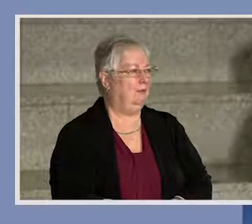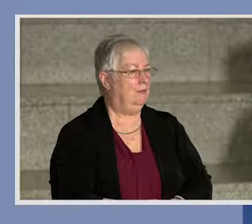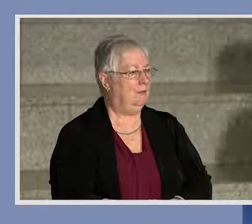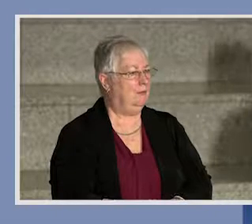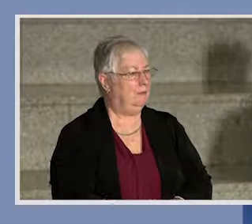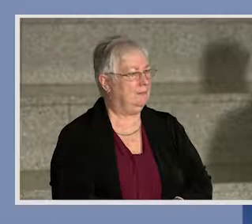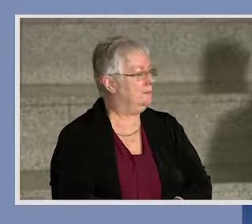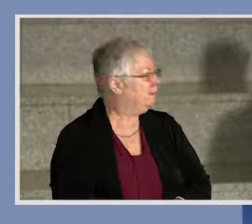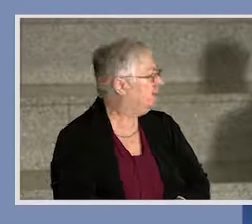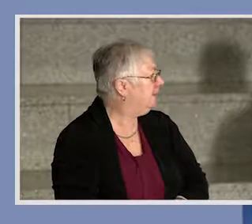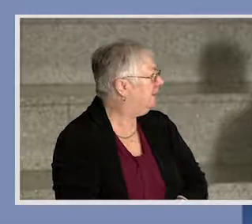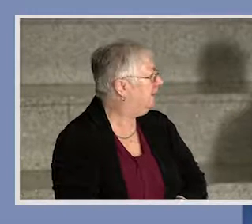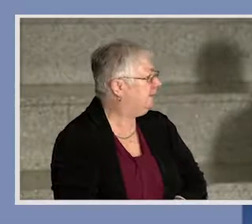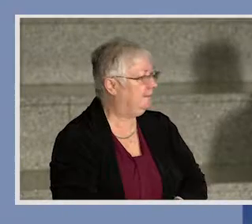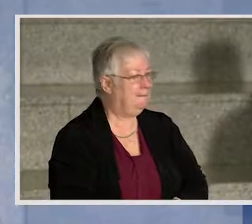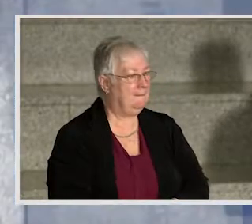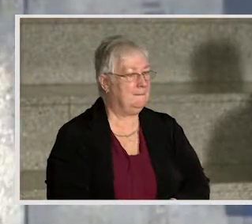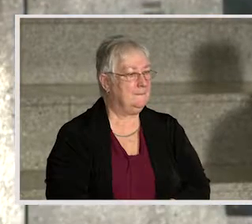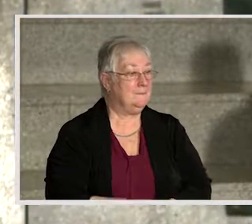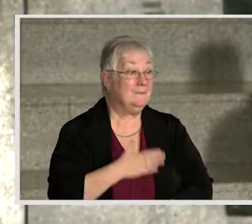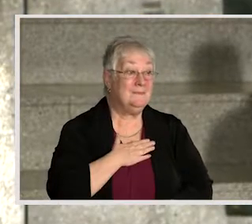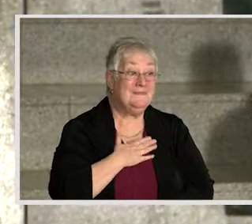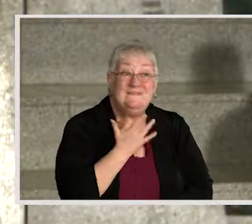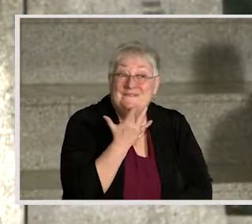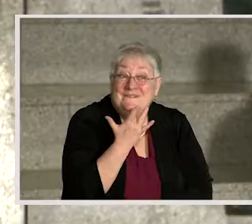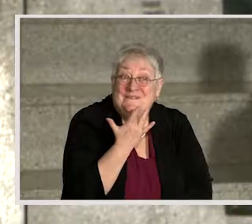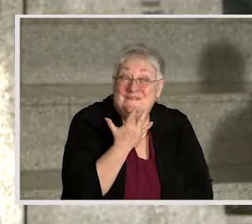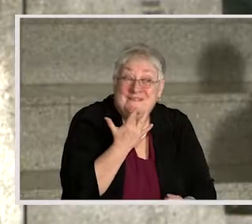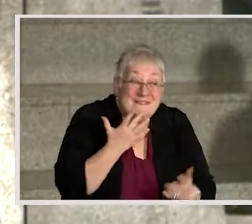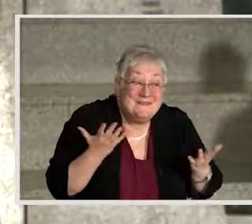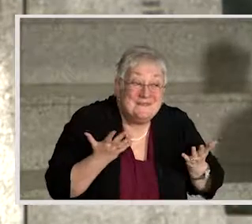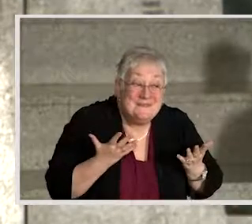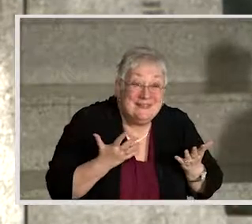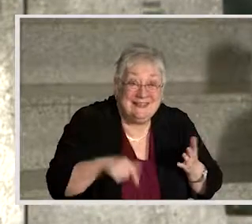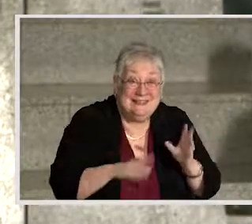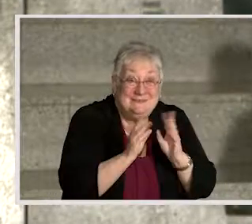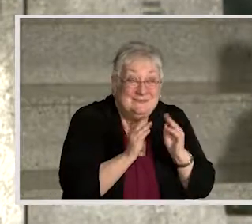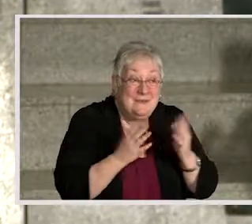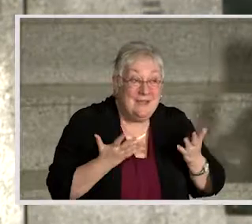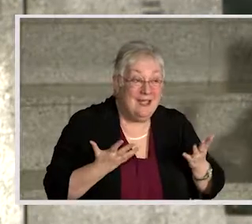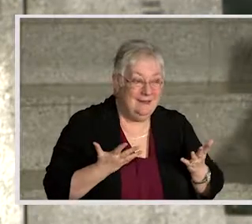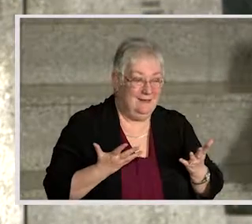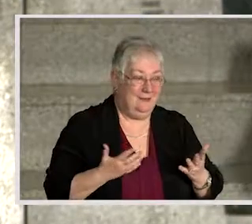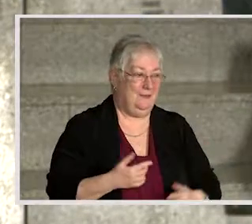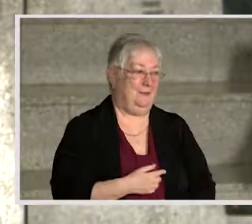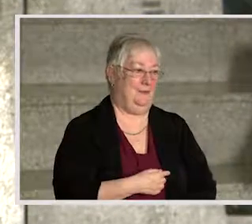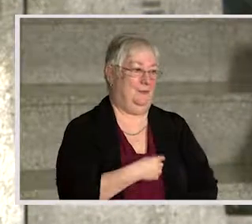I LOVE THE MOST IS THAT YOU ARE GOING TO DO EXACTLY WHAT WE HAVE TO DO AS THE GOVERNMENT. YOU DO IT EVERY MONTH IN YOUR